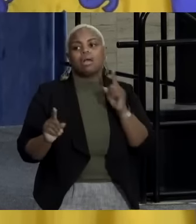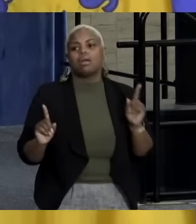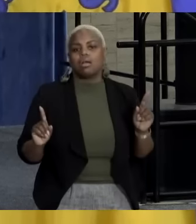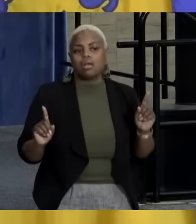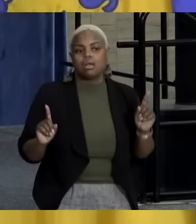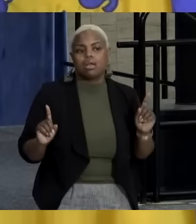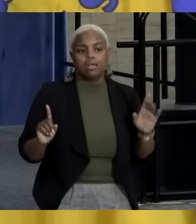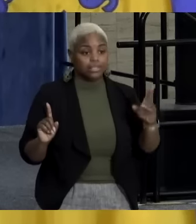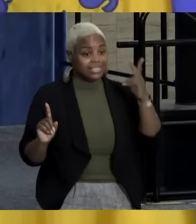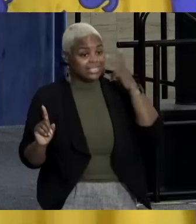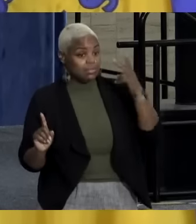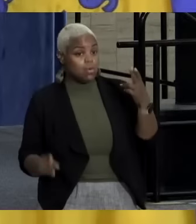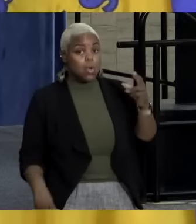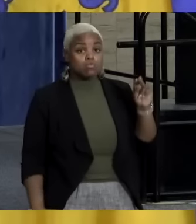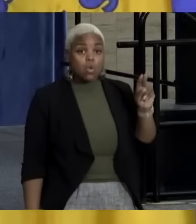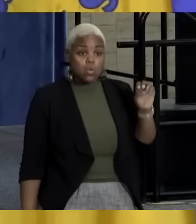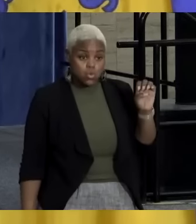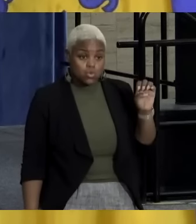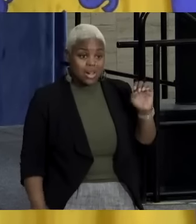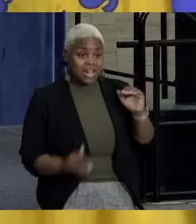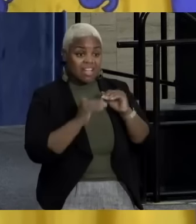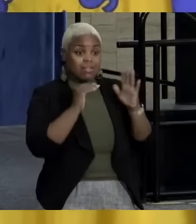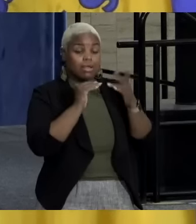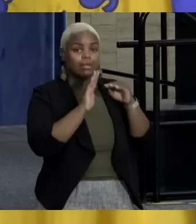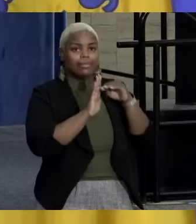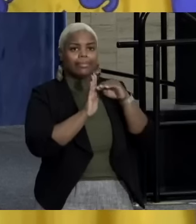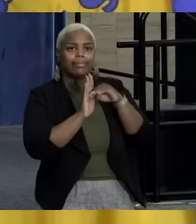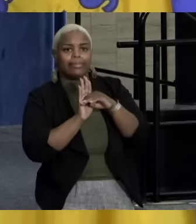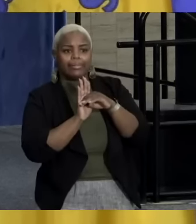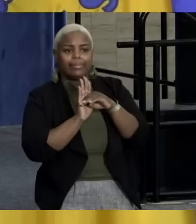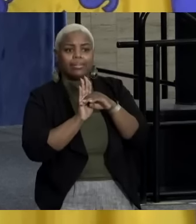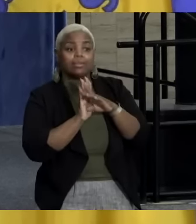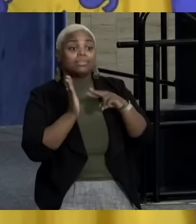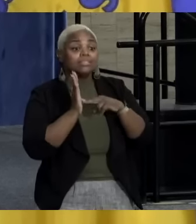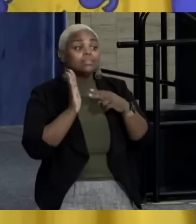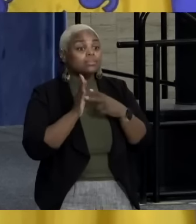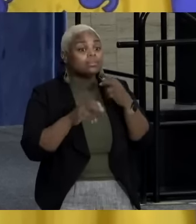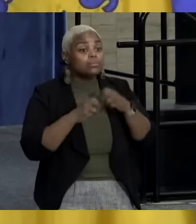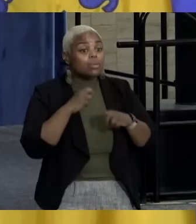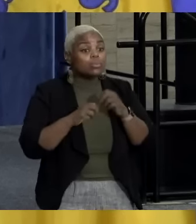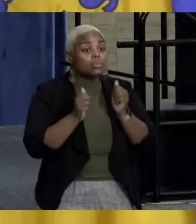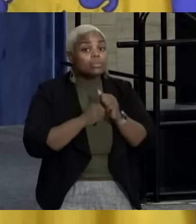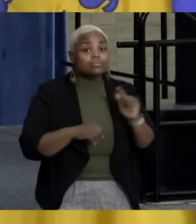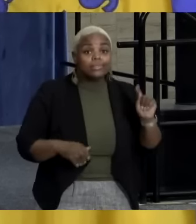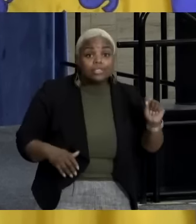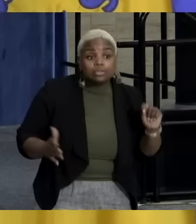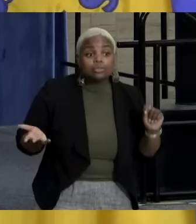it can lead to urinary frequency, urgency, pain with sex, and recurrent urinary tract